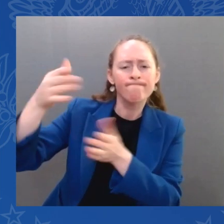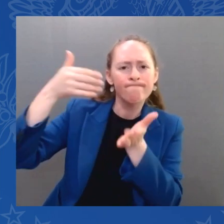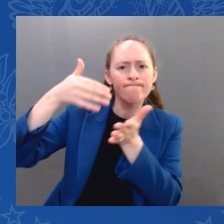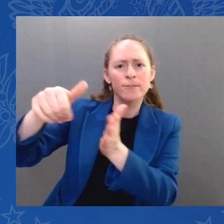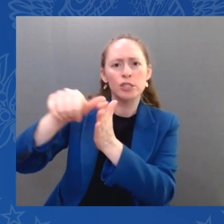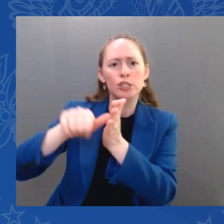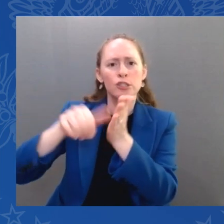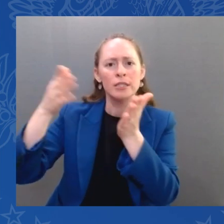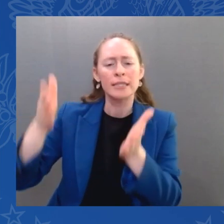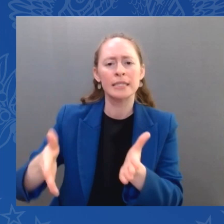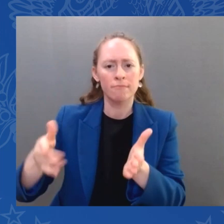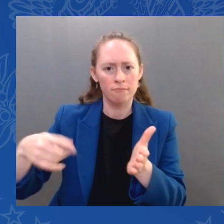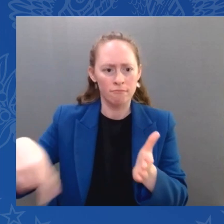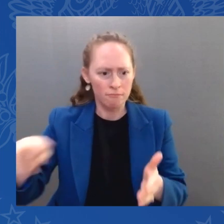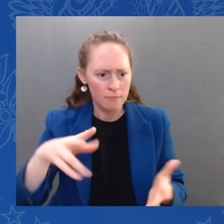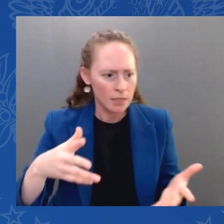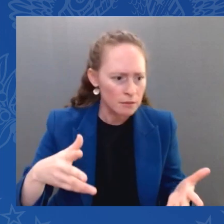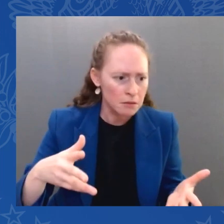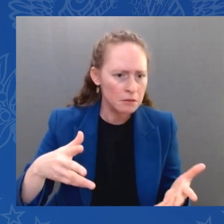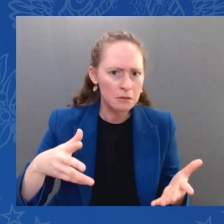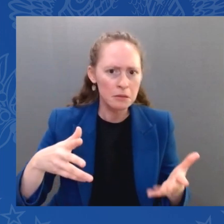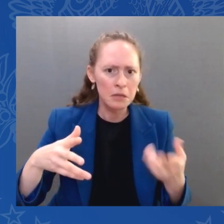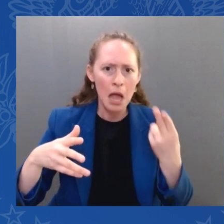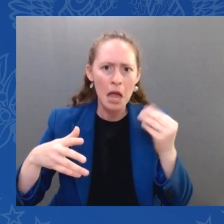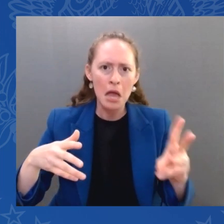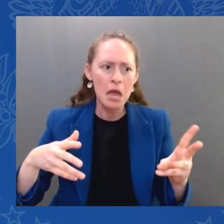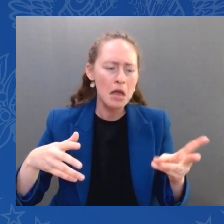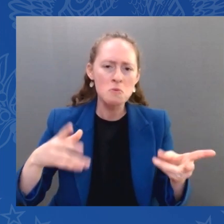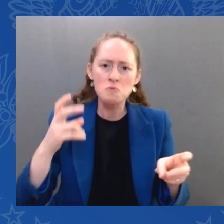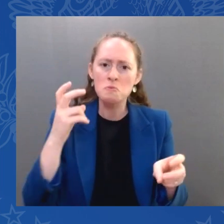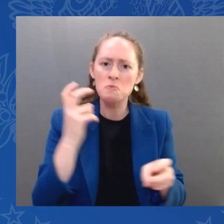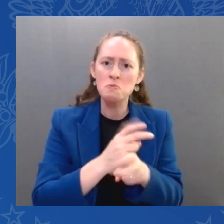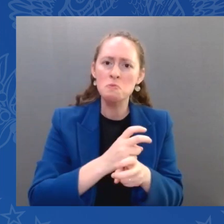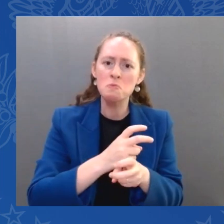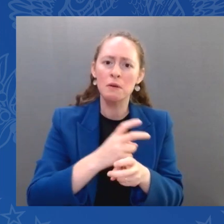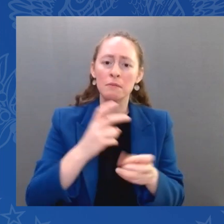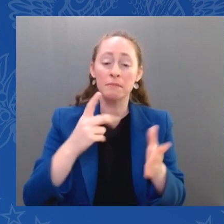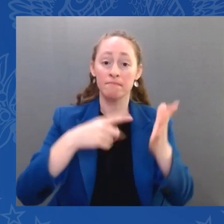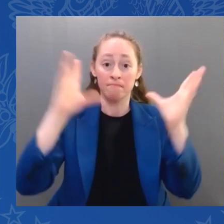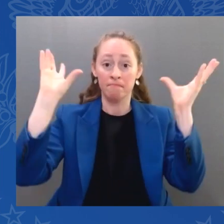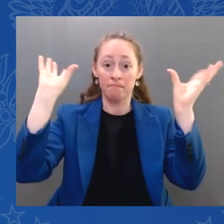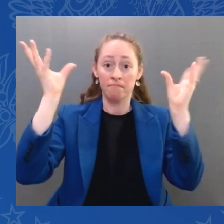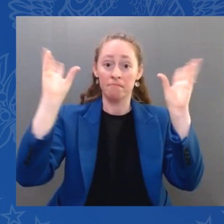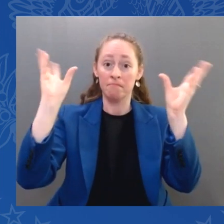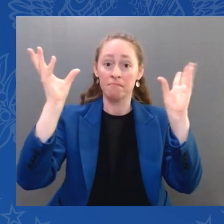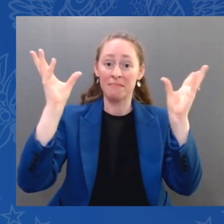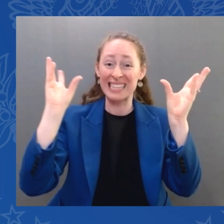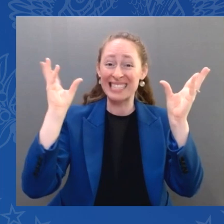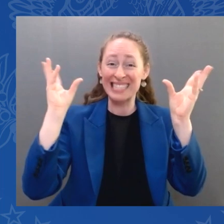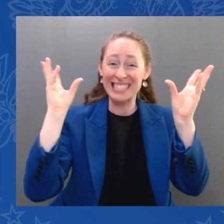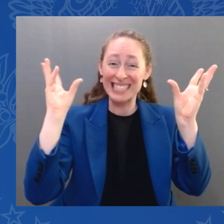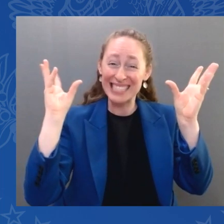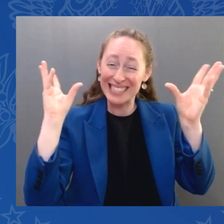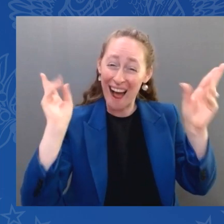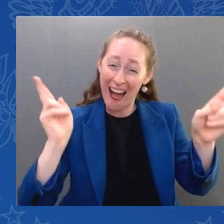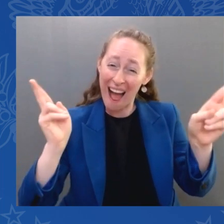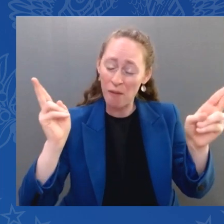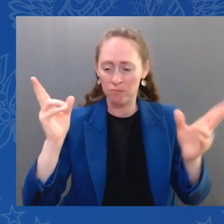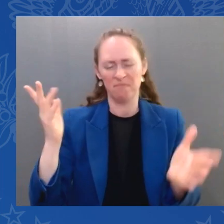It's why these scenes of destruction are resembling nothing like a weekend hunting trip for deer or elk.